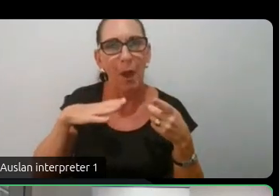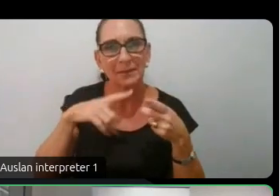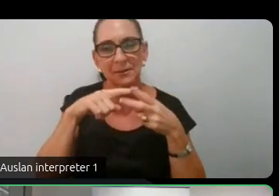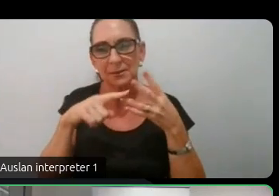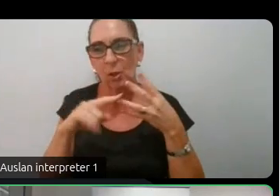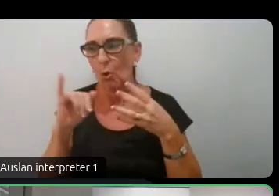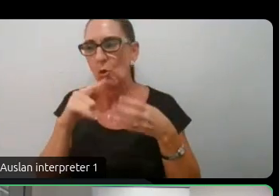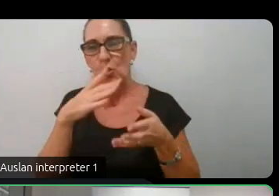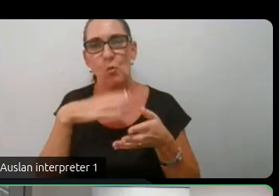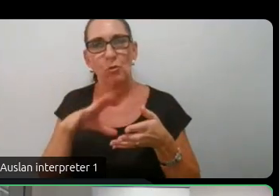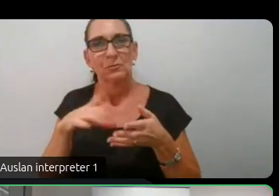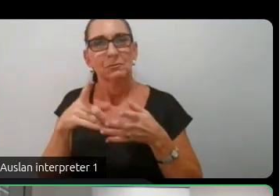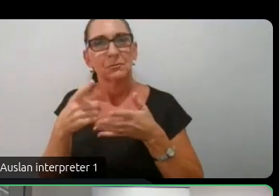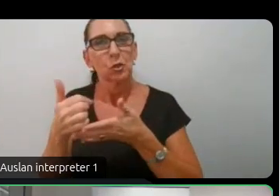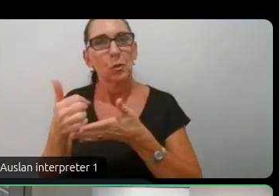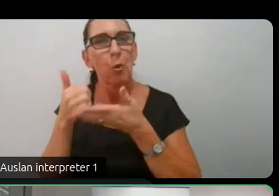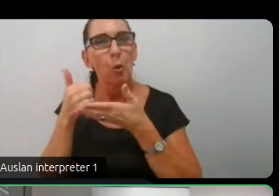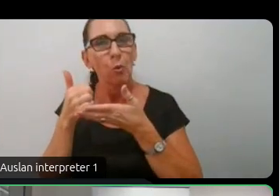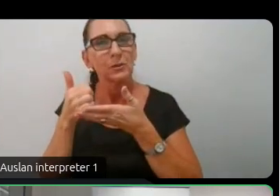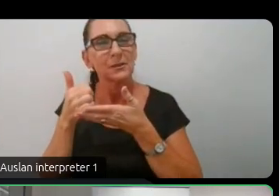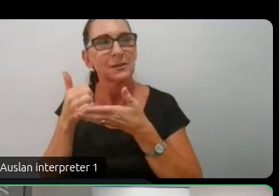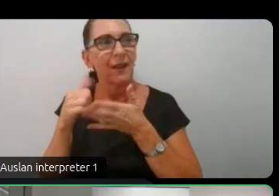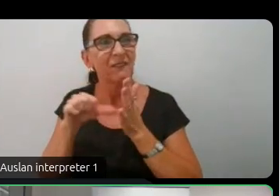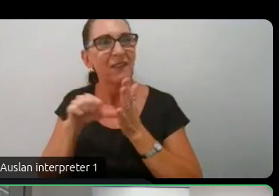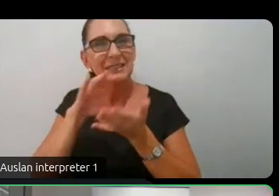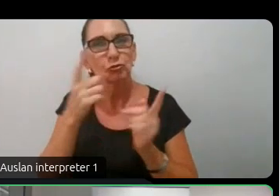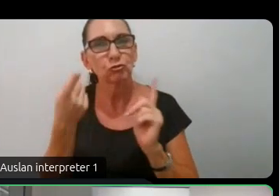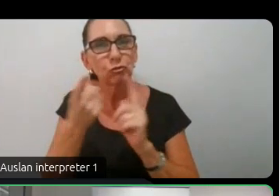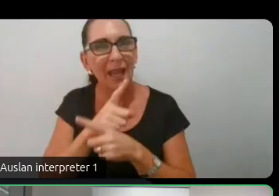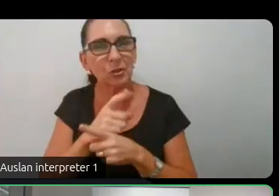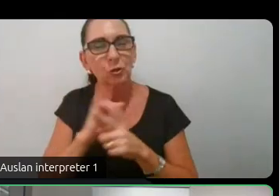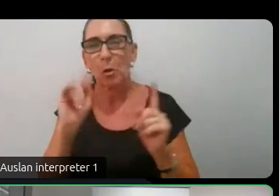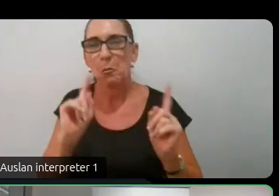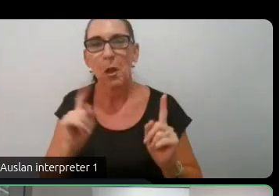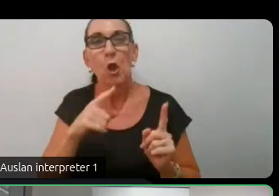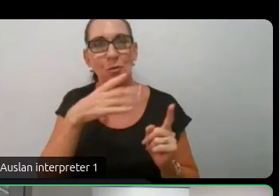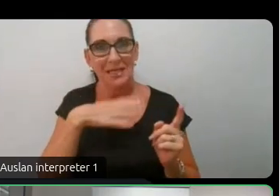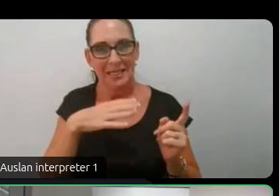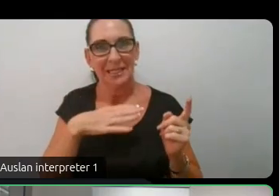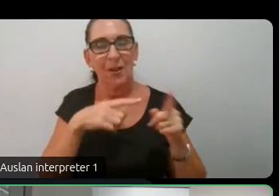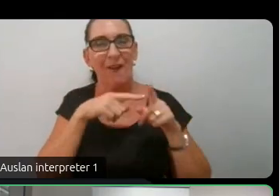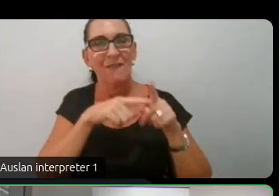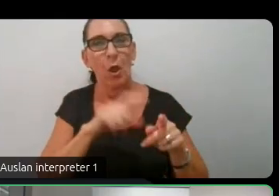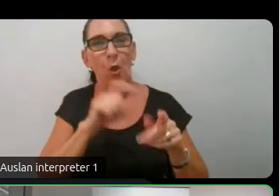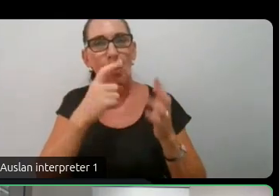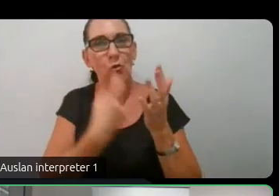funding change or your client is uh the reasonable necessary criteria those criteria come from the